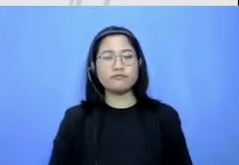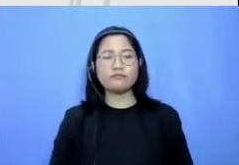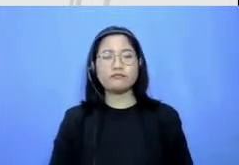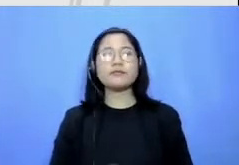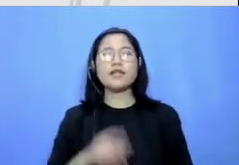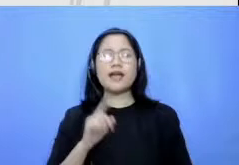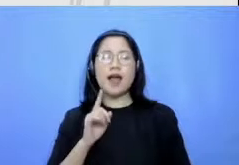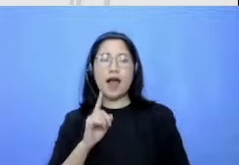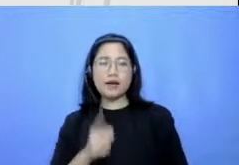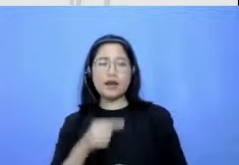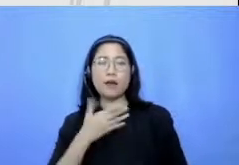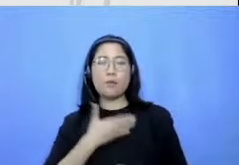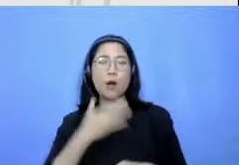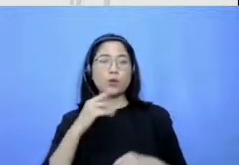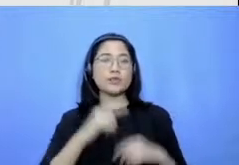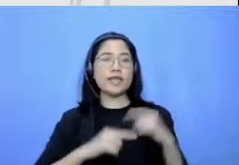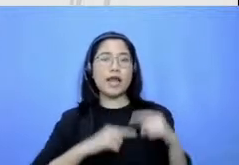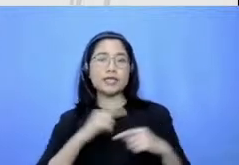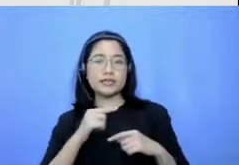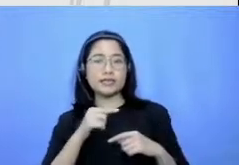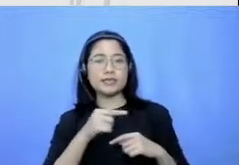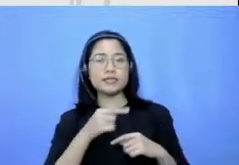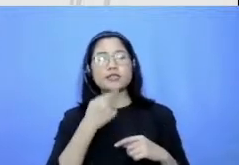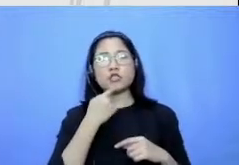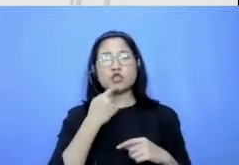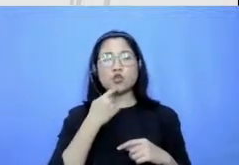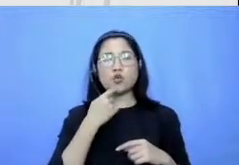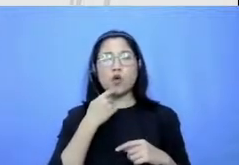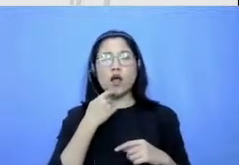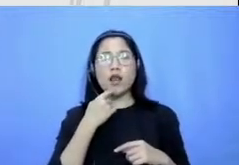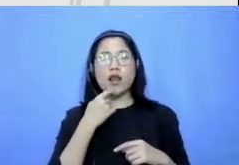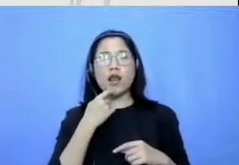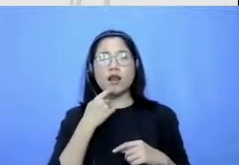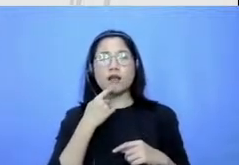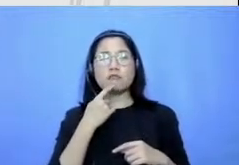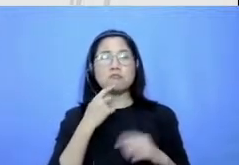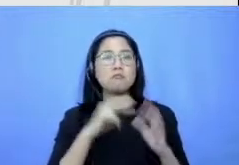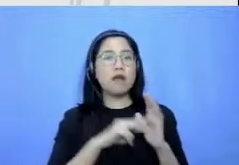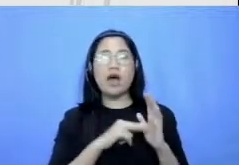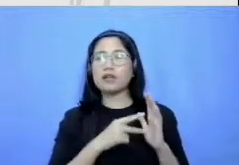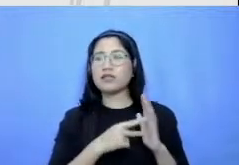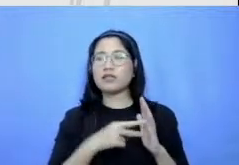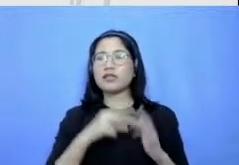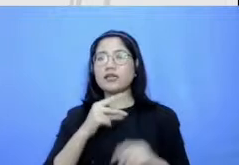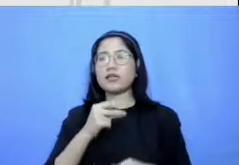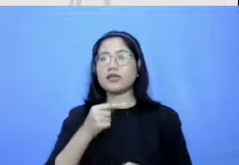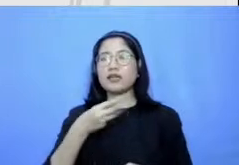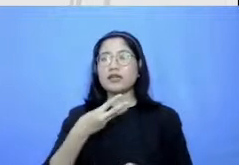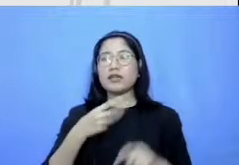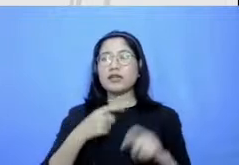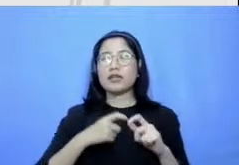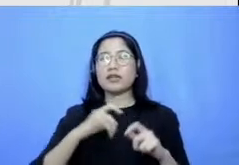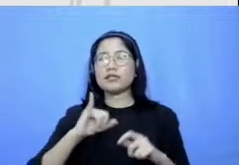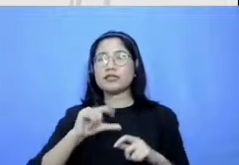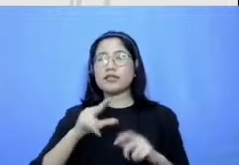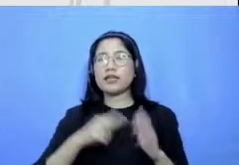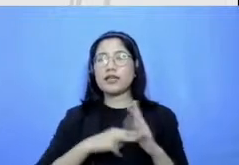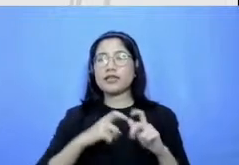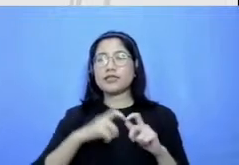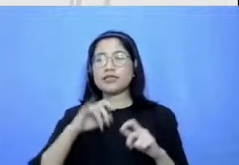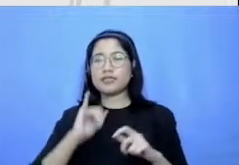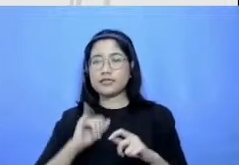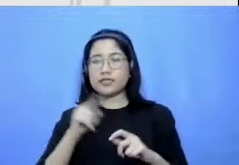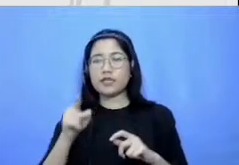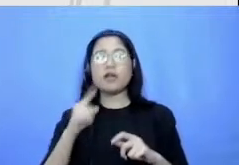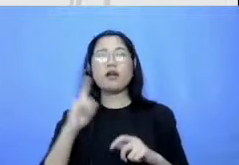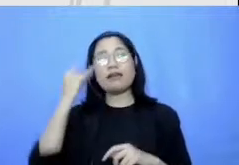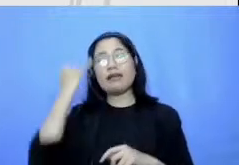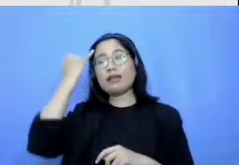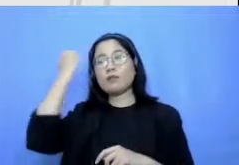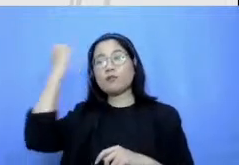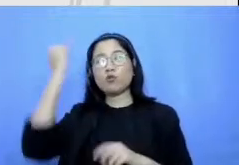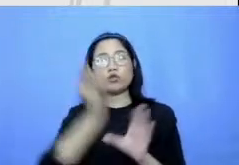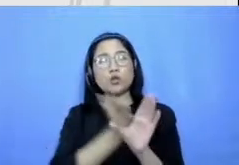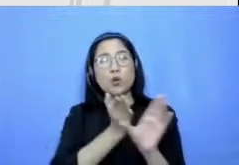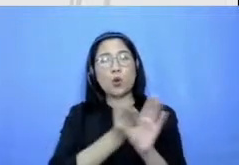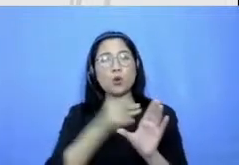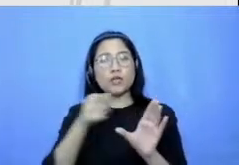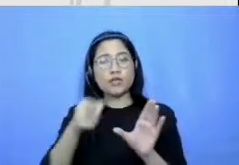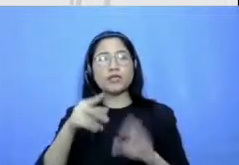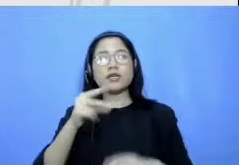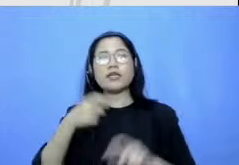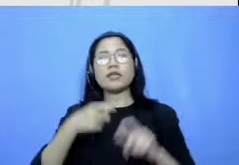explanation about the mm review in psychology resilience this is widely known for a person's